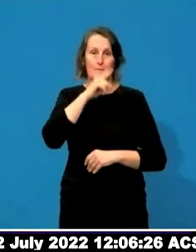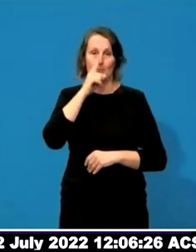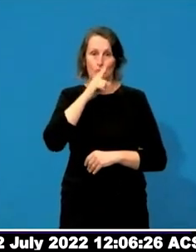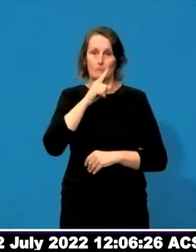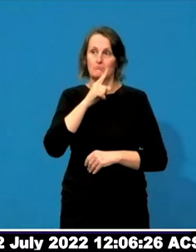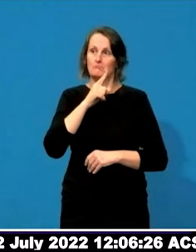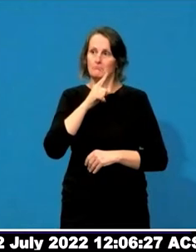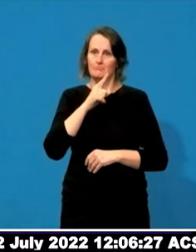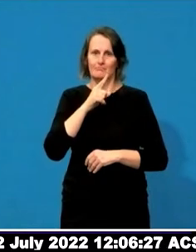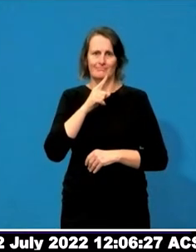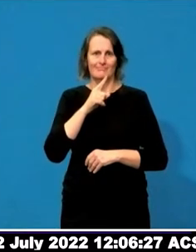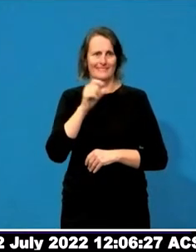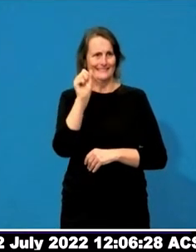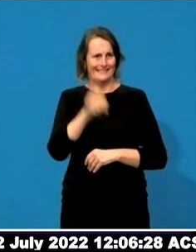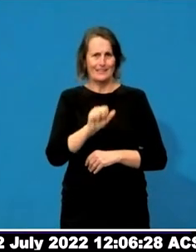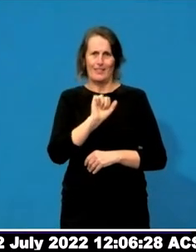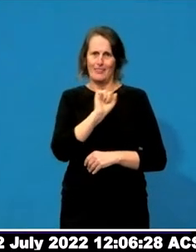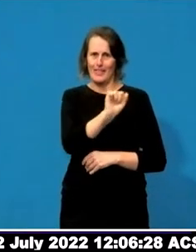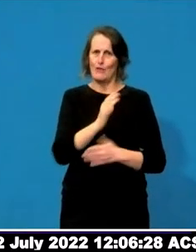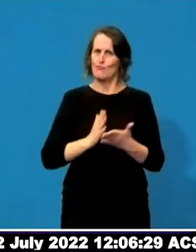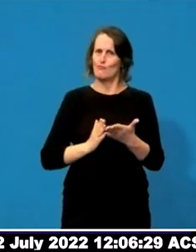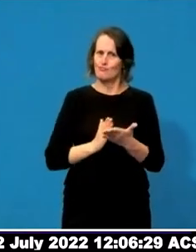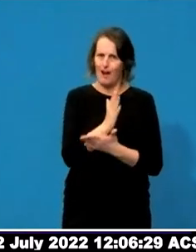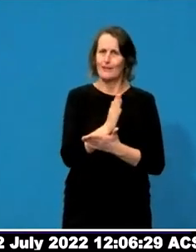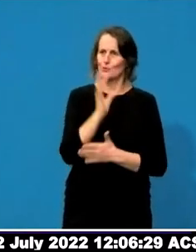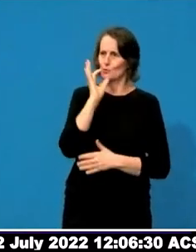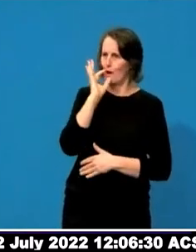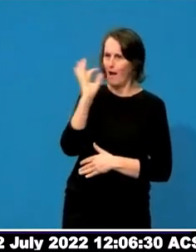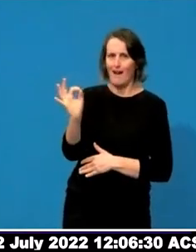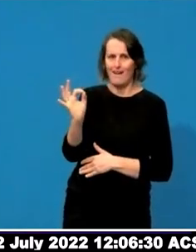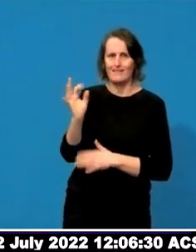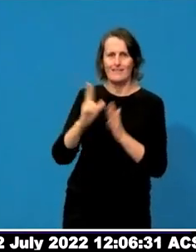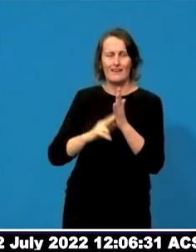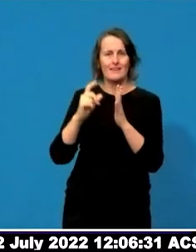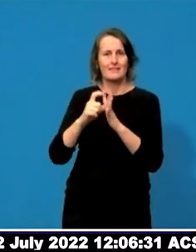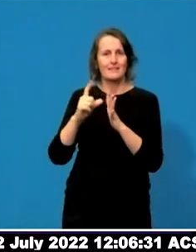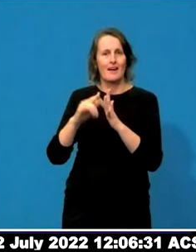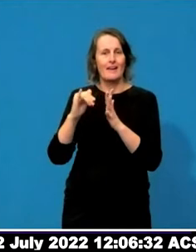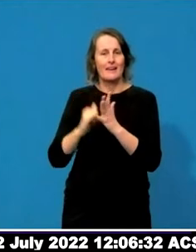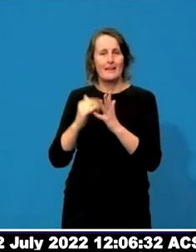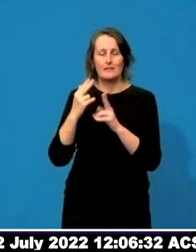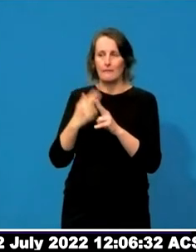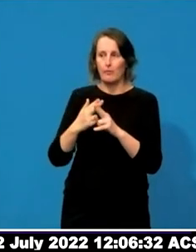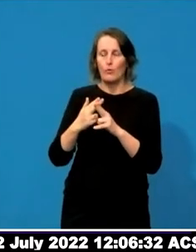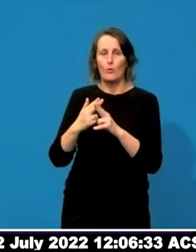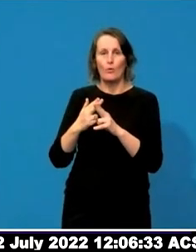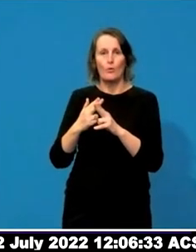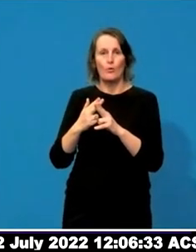where they're entitled to ask for, you know, some - a couple of trips a year,